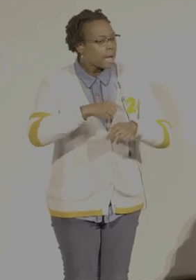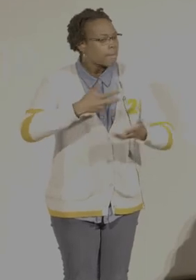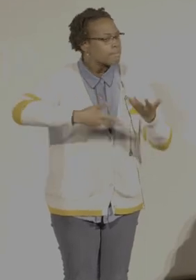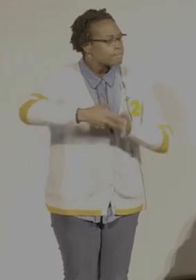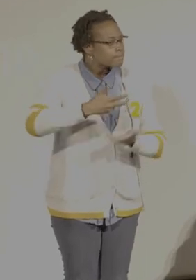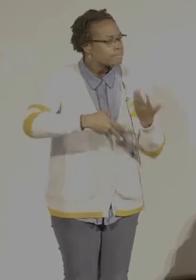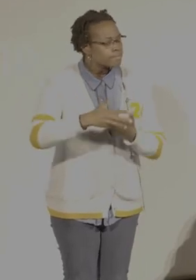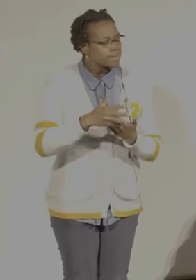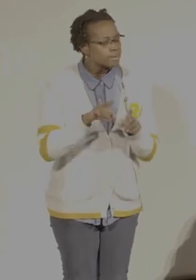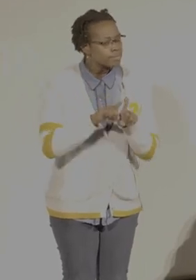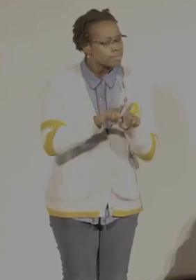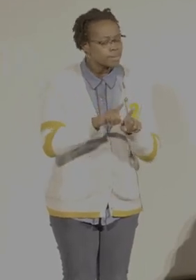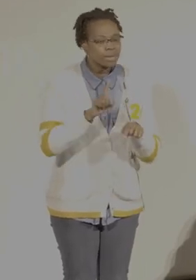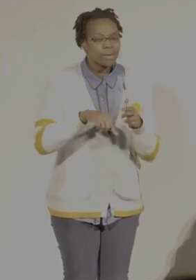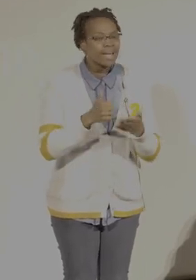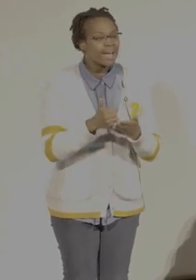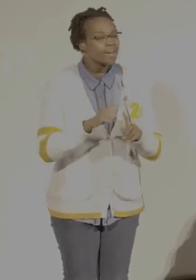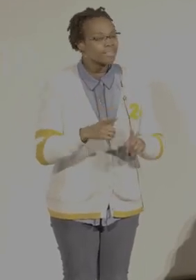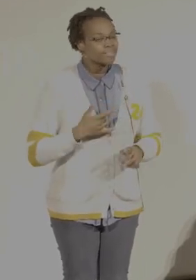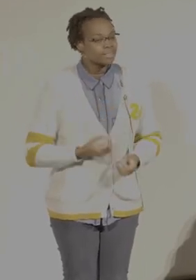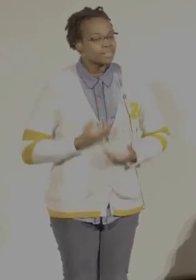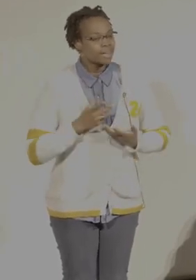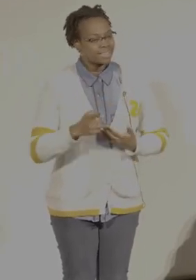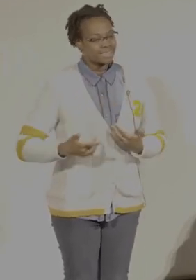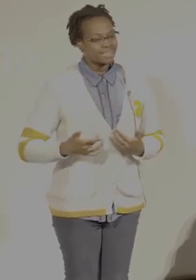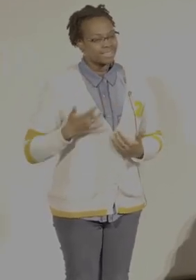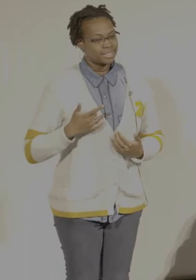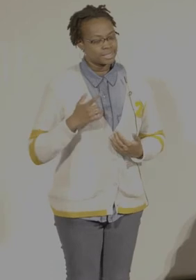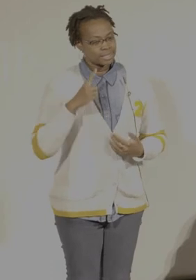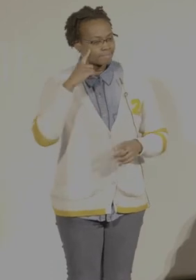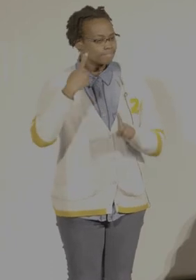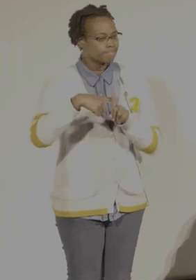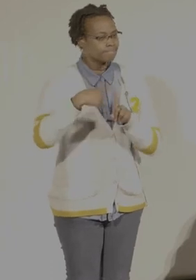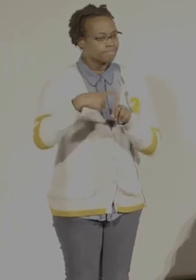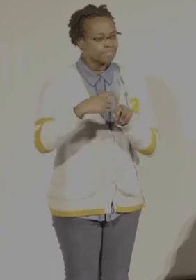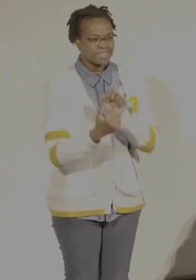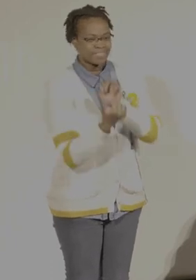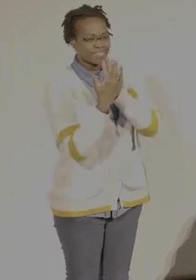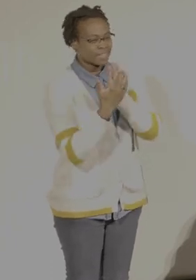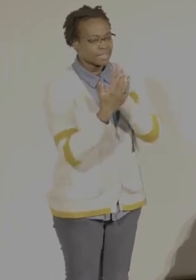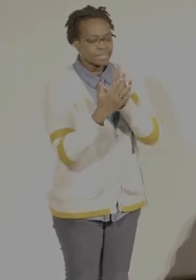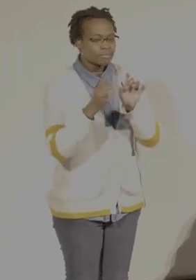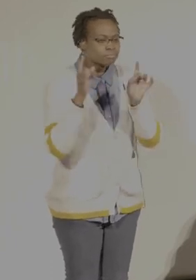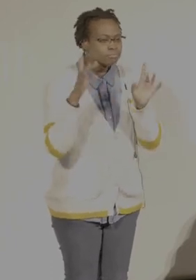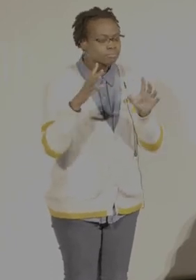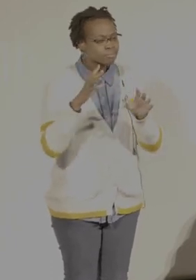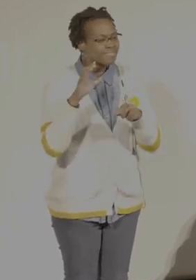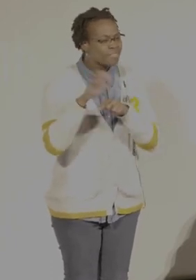you can't help but feel inspired by his sense of optimism in the face of vast forces and vast darkness.